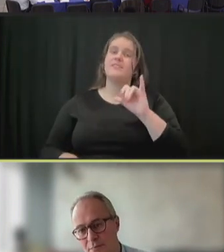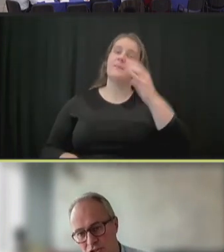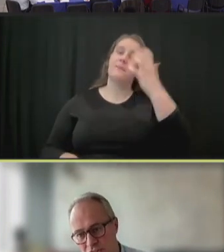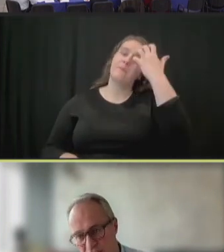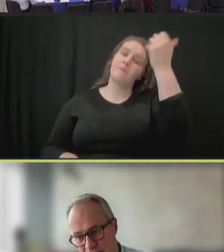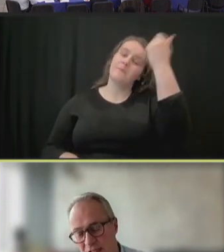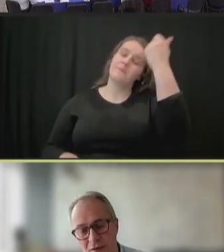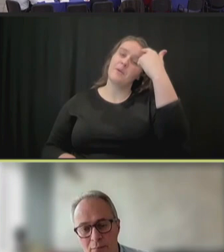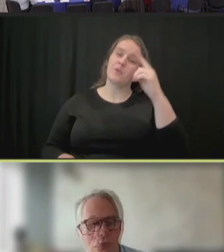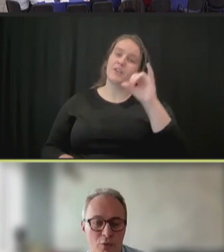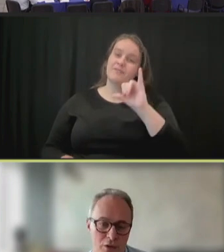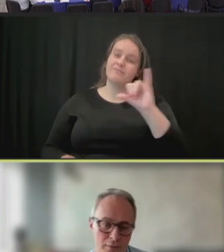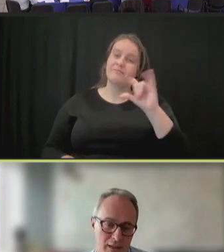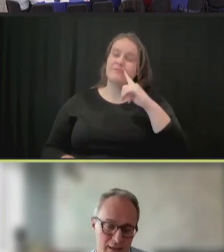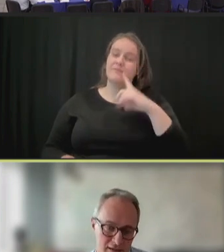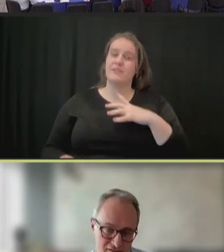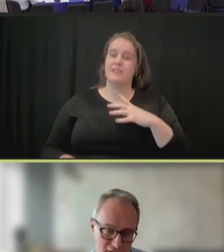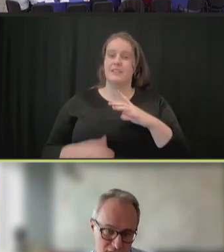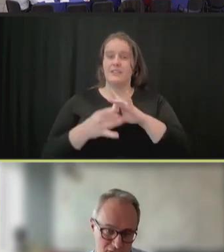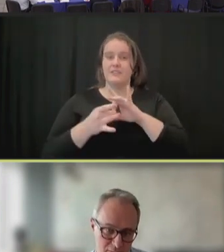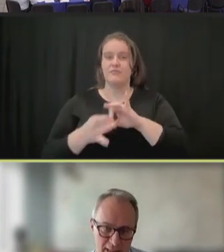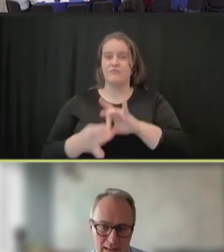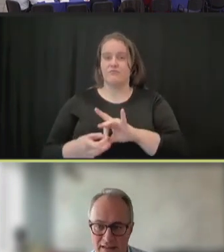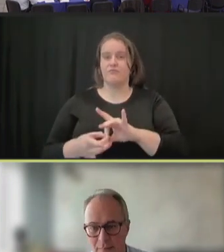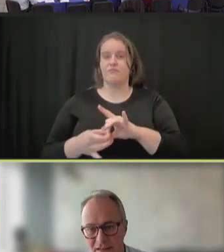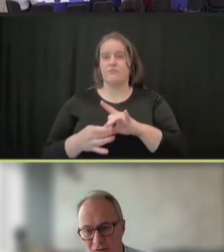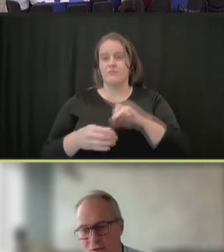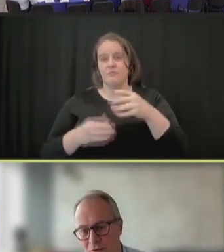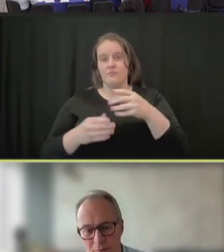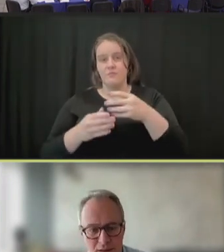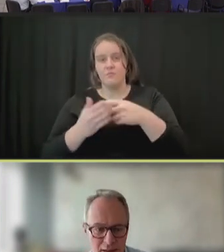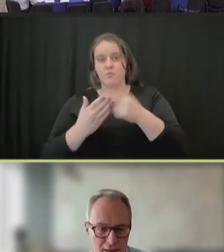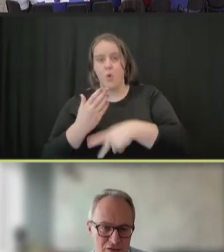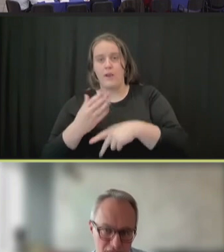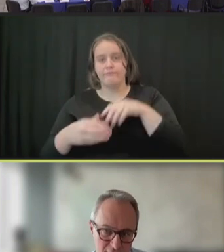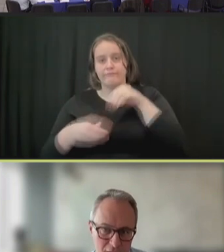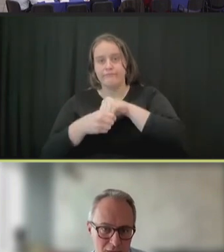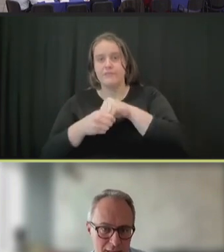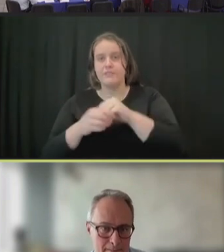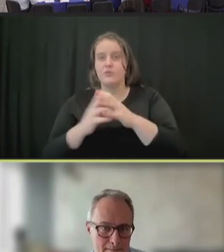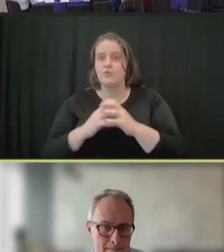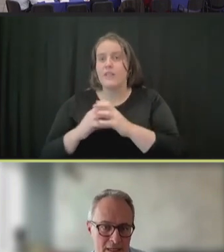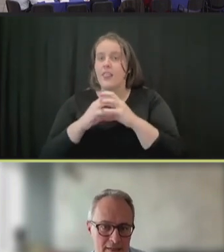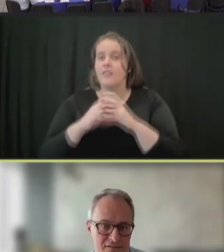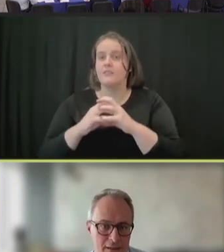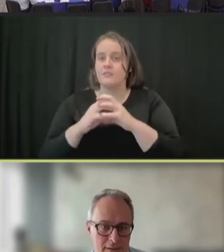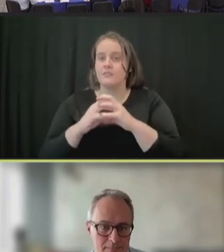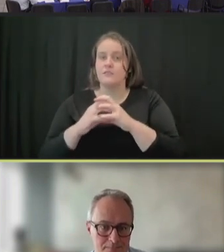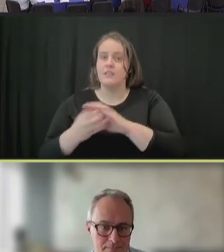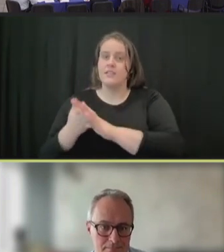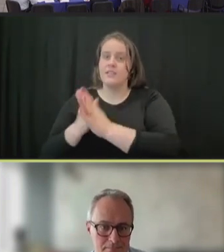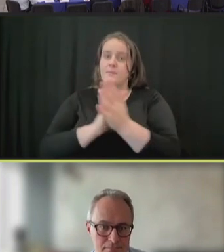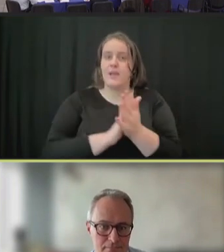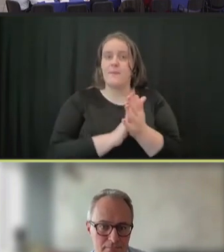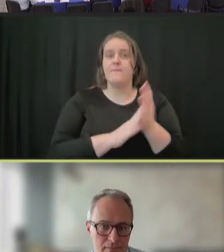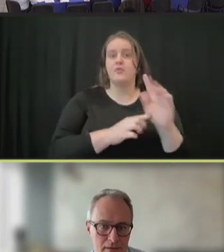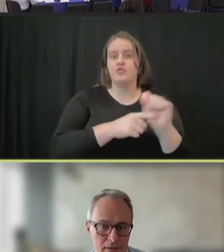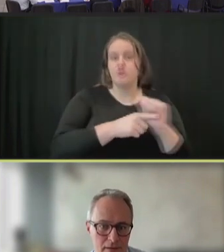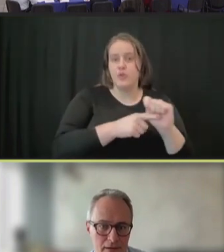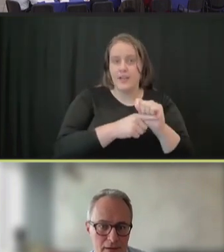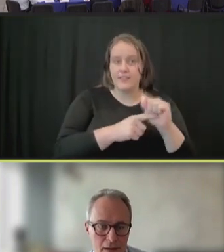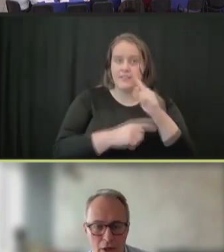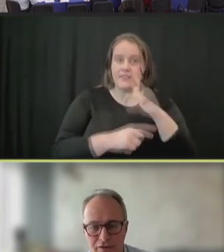epigenetically reprogrammed in these cells and has been termed trained immunity. Next slide.